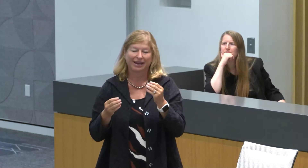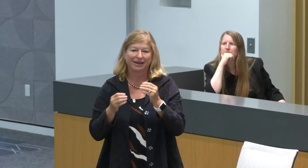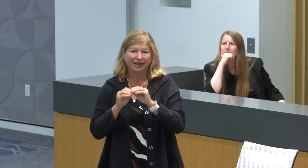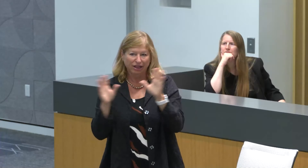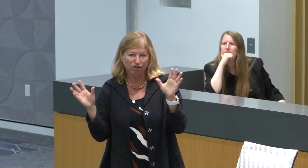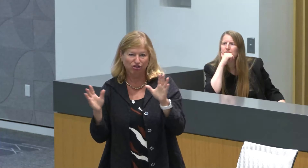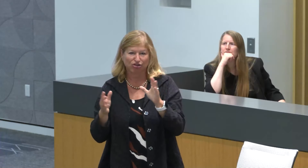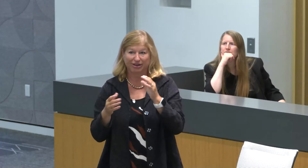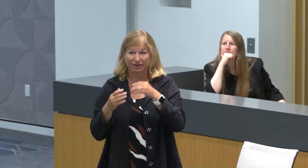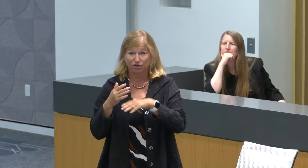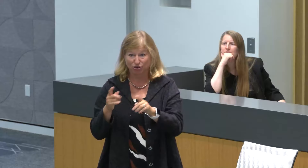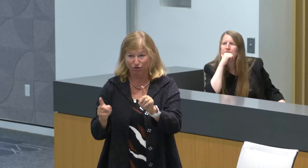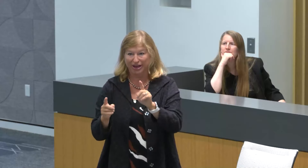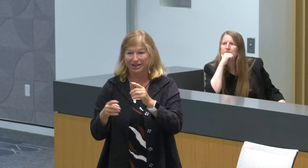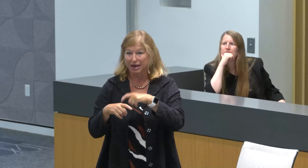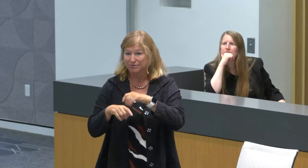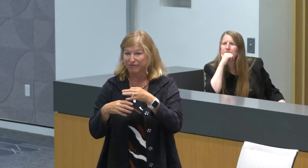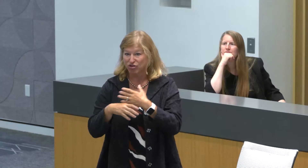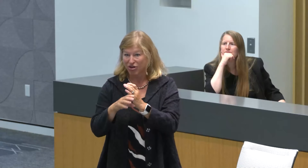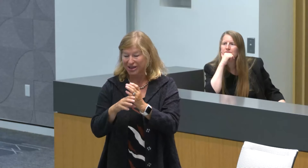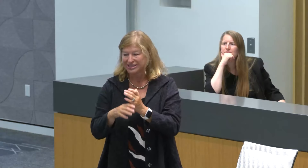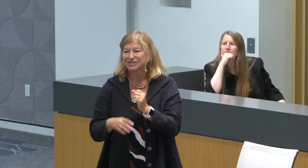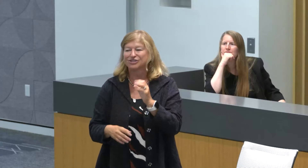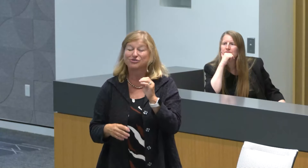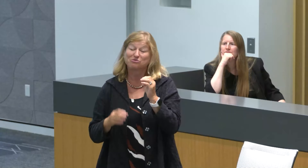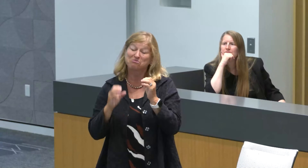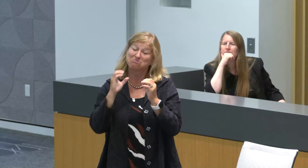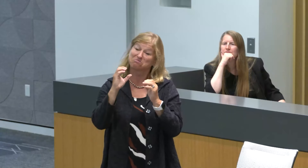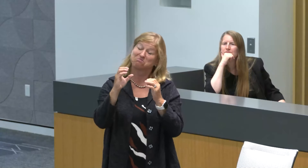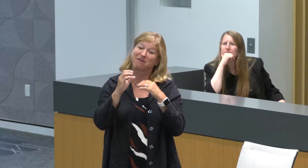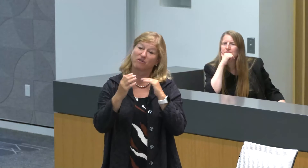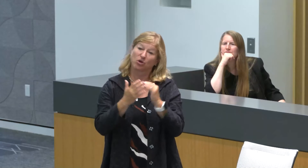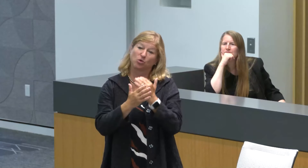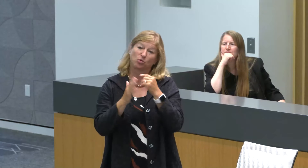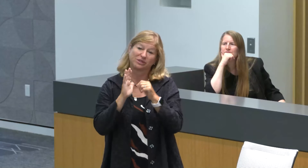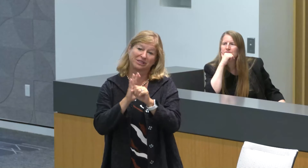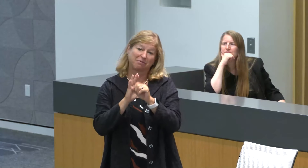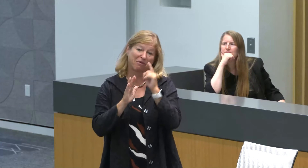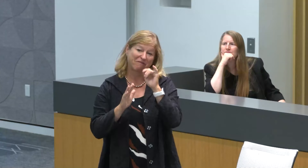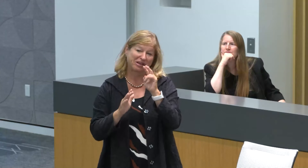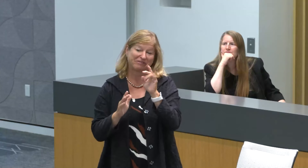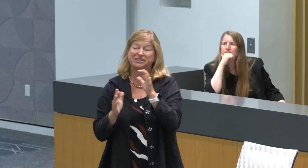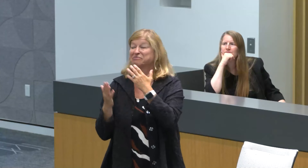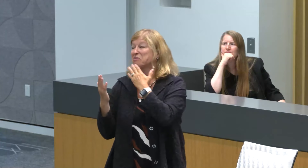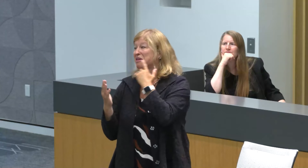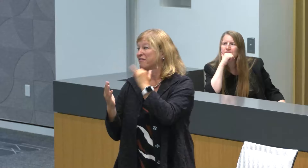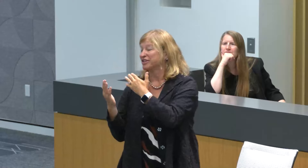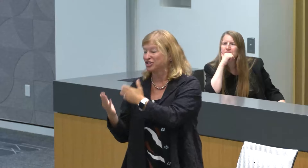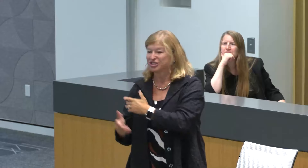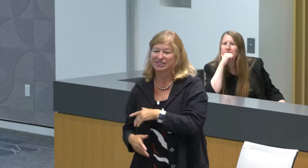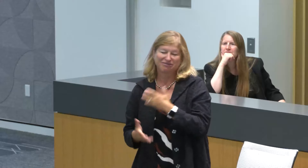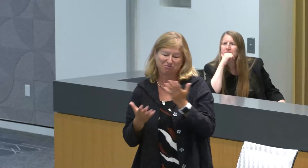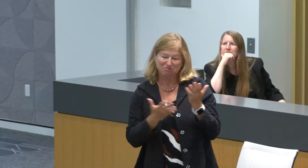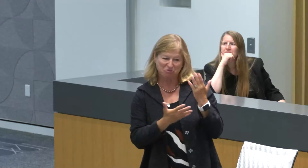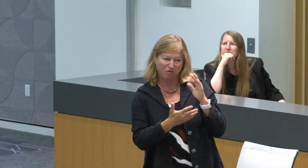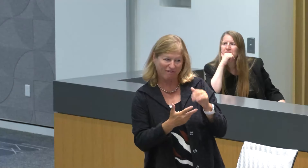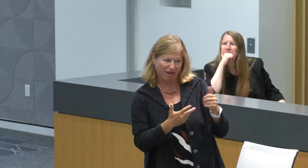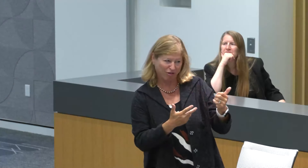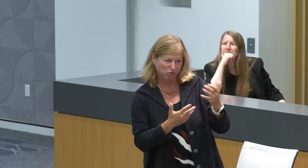I WAS JUST LOOKING TO SEE IF ERIN KU -- AARON KUBI WAS IN THE ROOM HE IS FROM